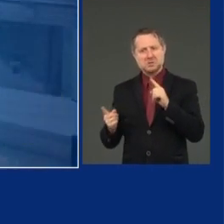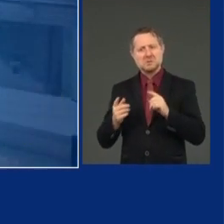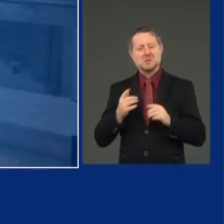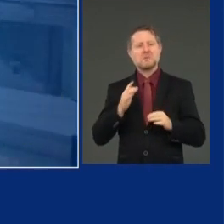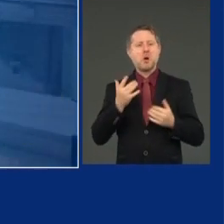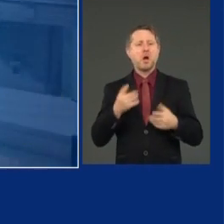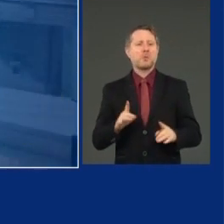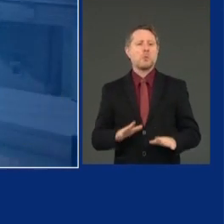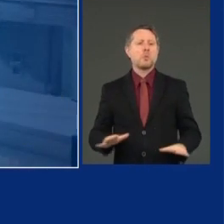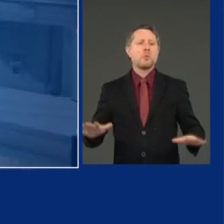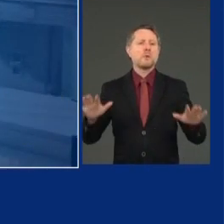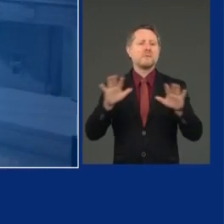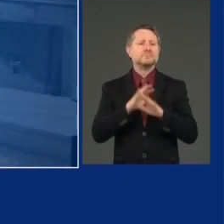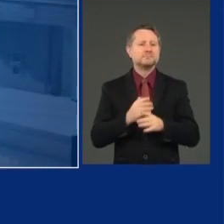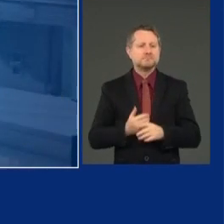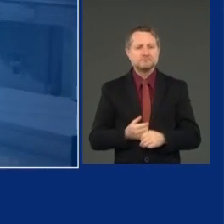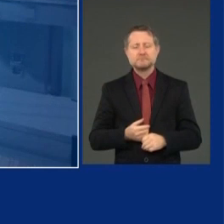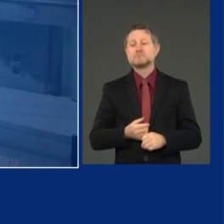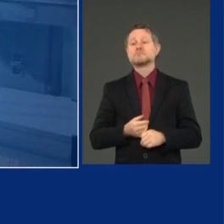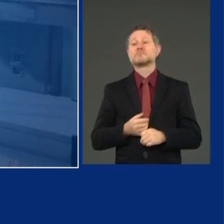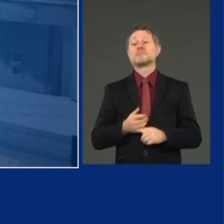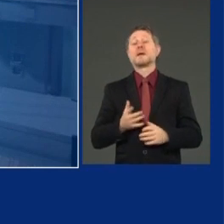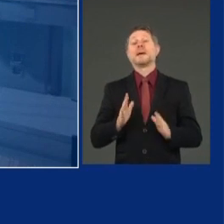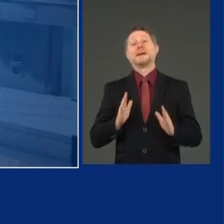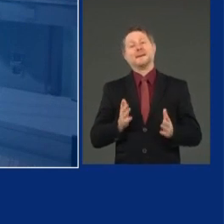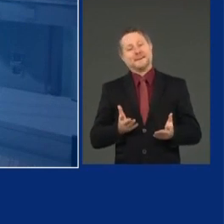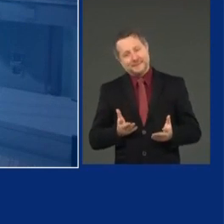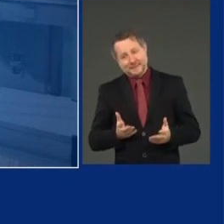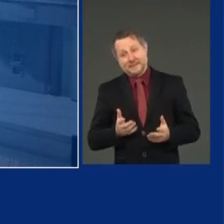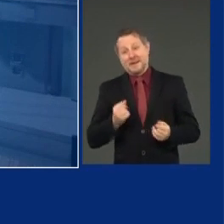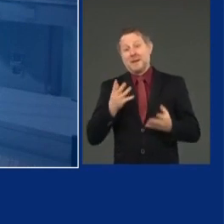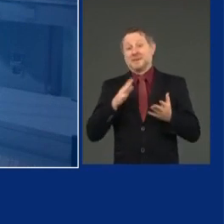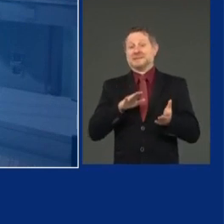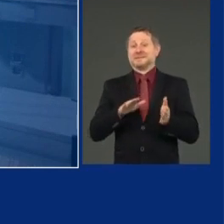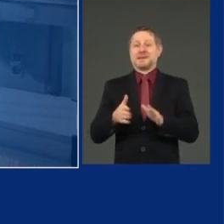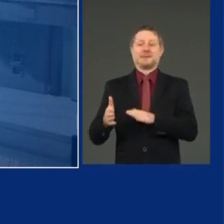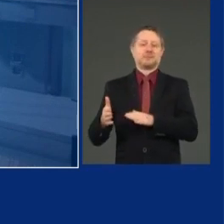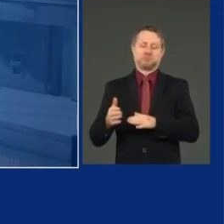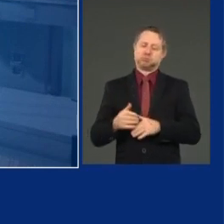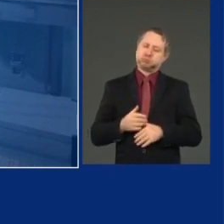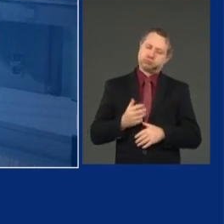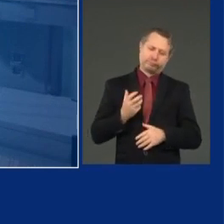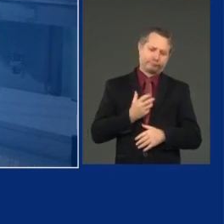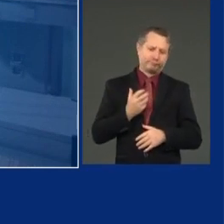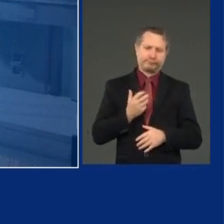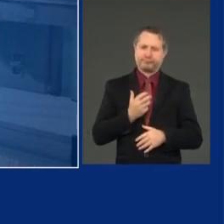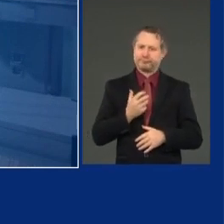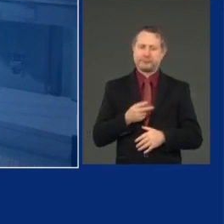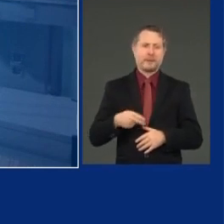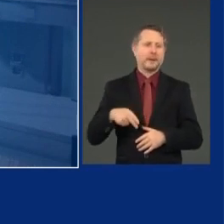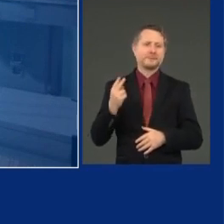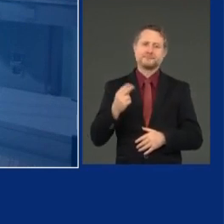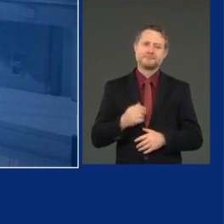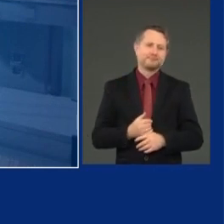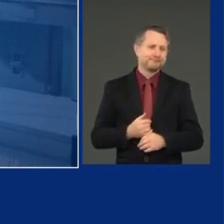SLOW DECLINE, FAST SPIKE, SLOW DECLINE. THAT'S WHAT'S HAPPENED ALL